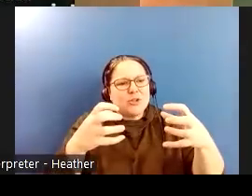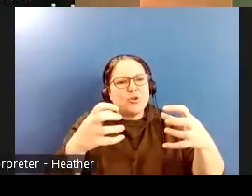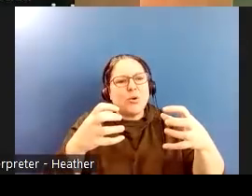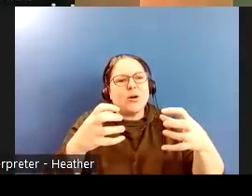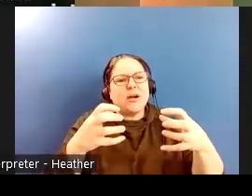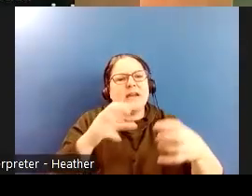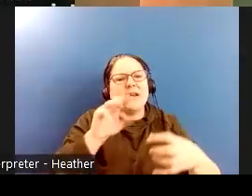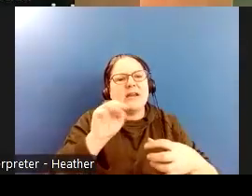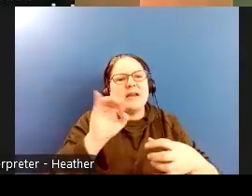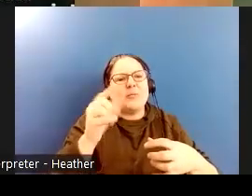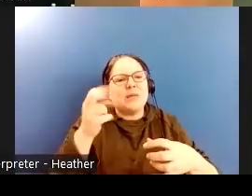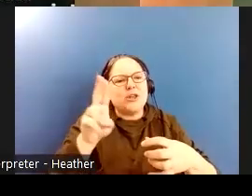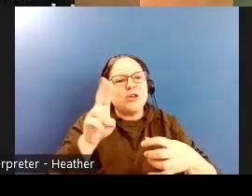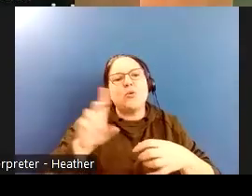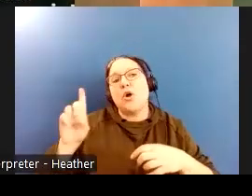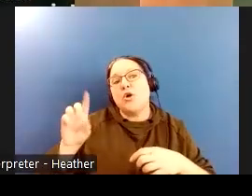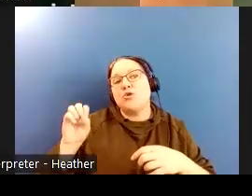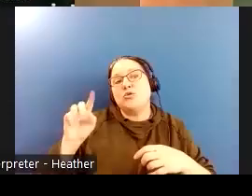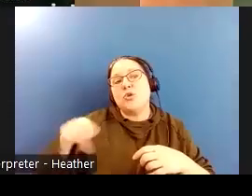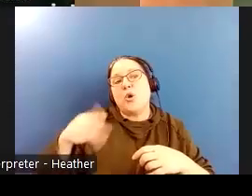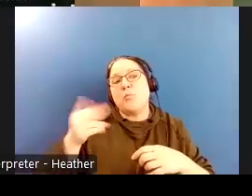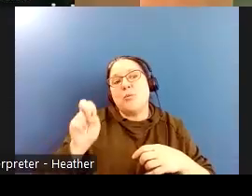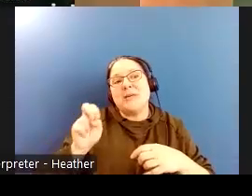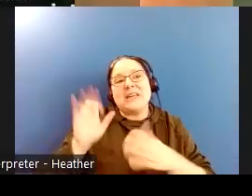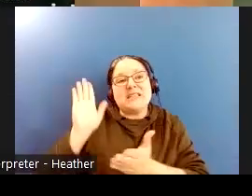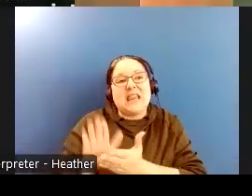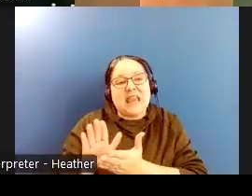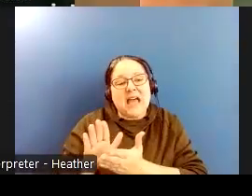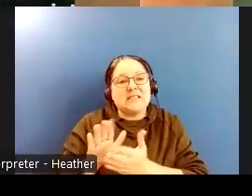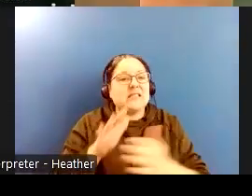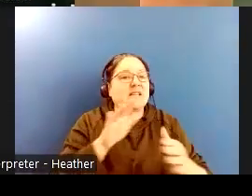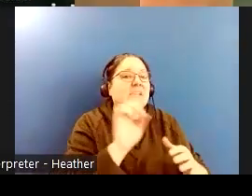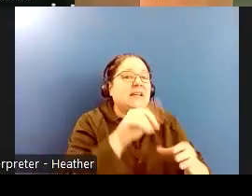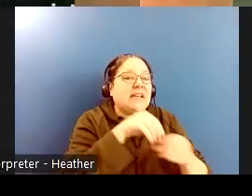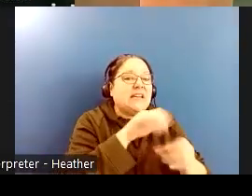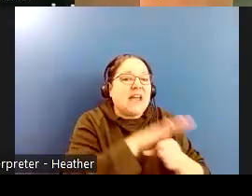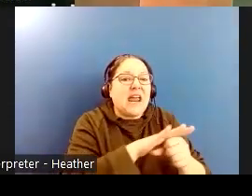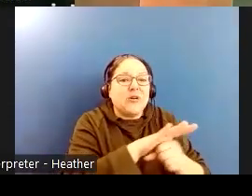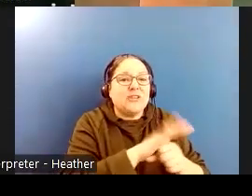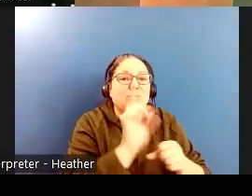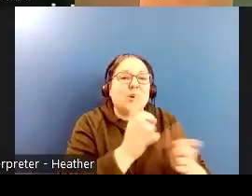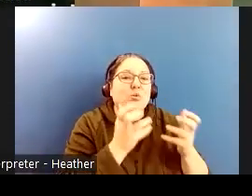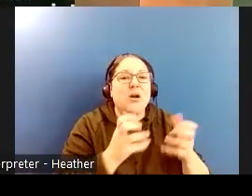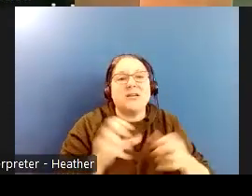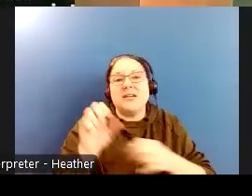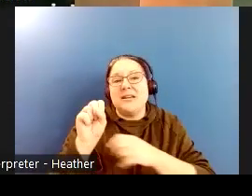depleted in the areas it's supposed to be in. So that's not good. Um serotonin is also affected.